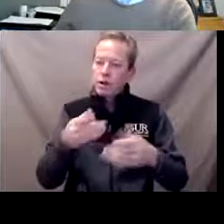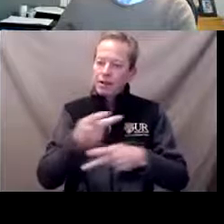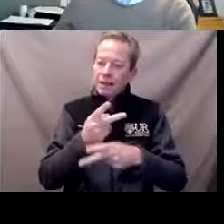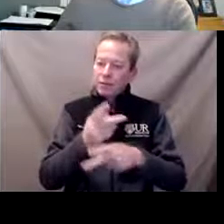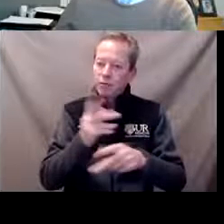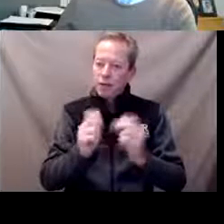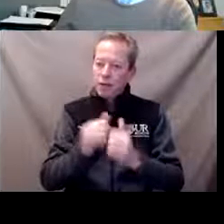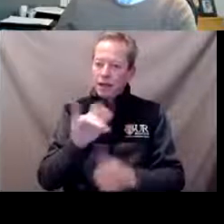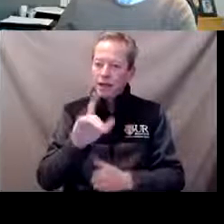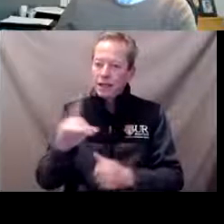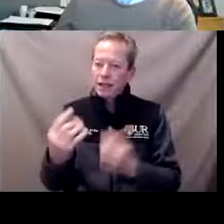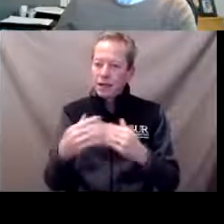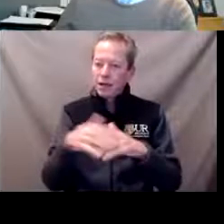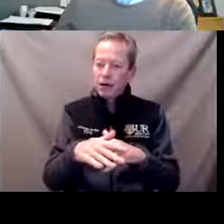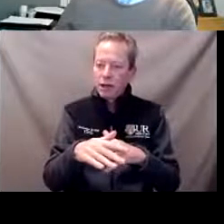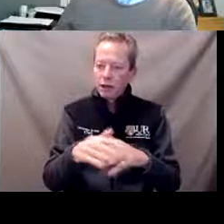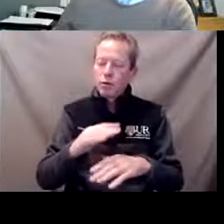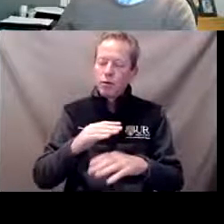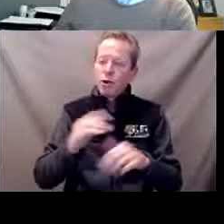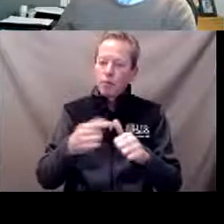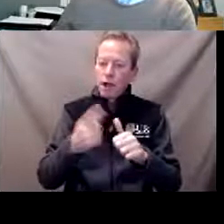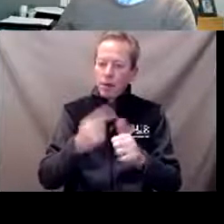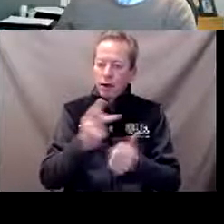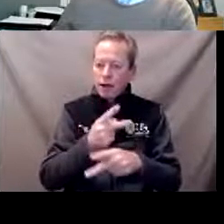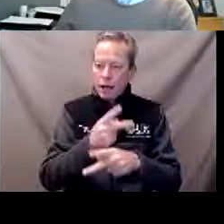existing primary care nurse practitioner residency programs across the country.